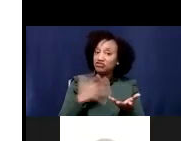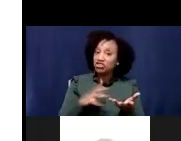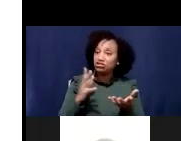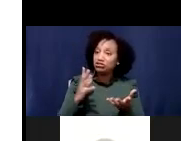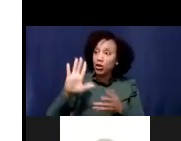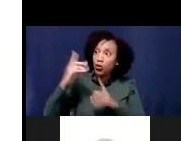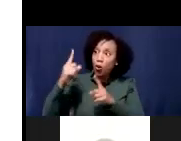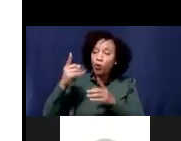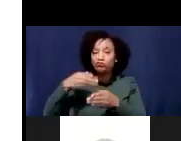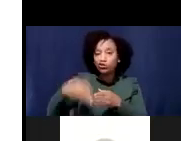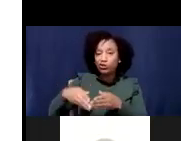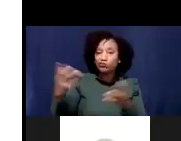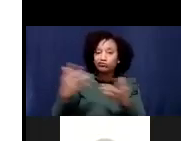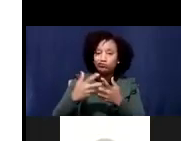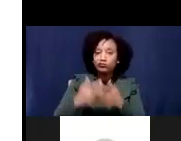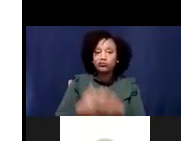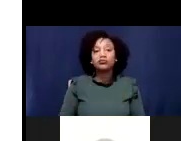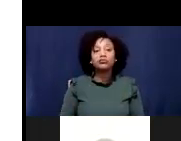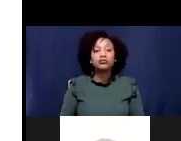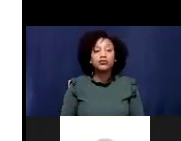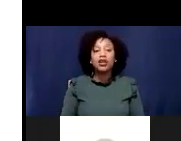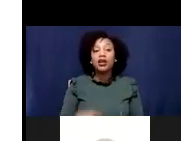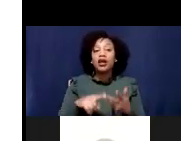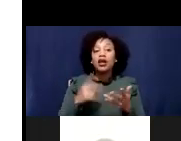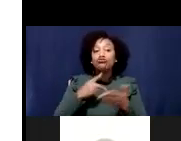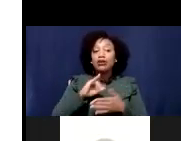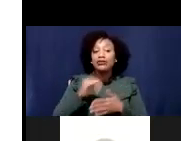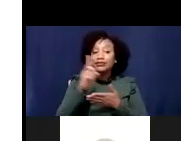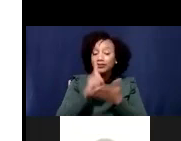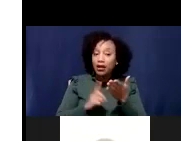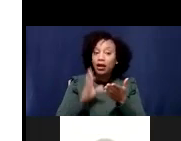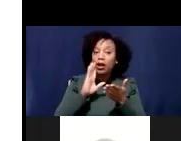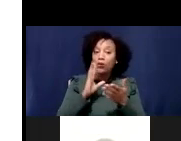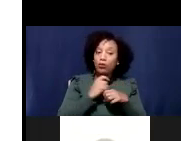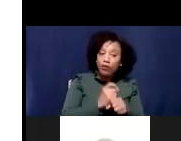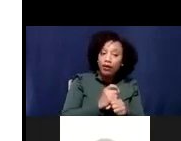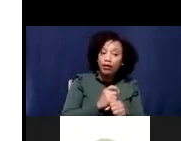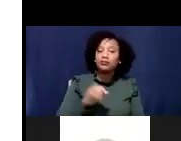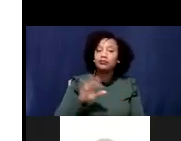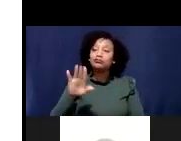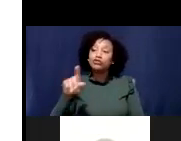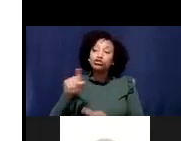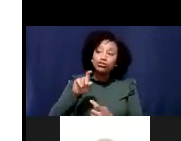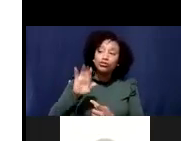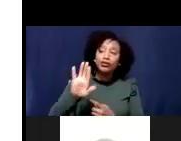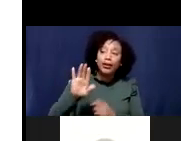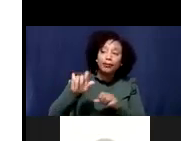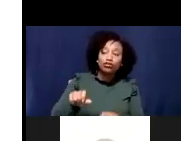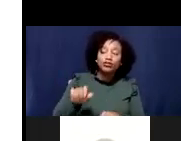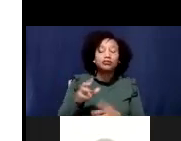that the project's design will create or contribute to the individual's capacity to create meaningful access